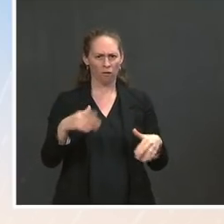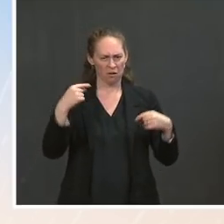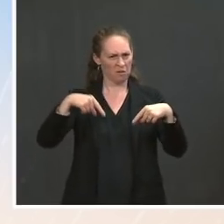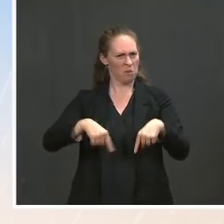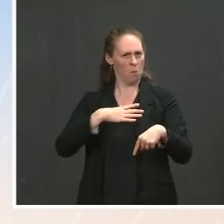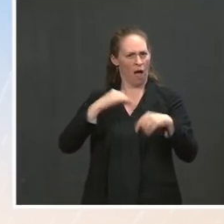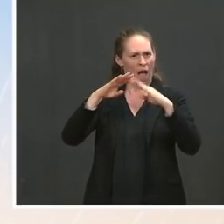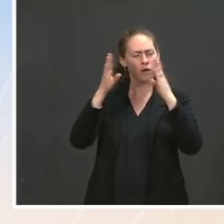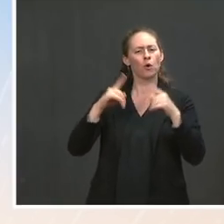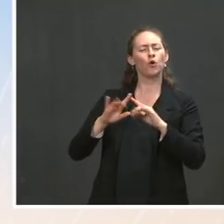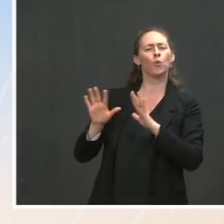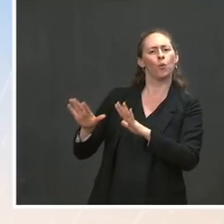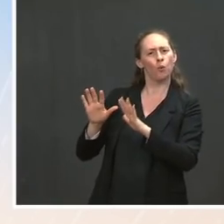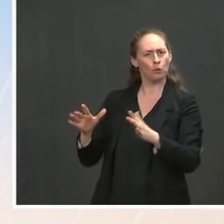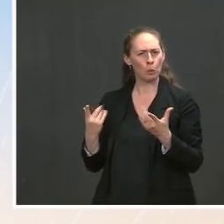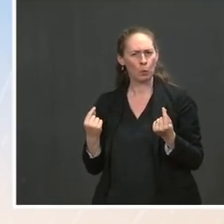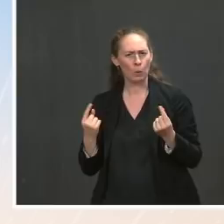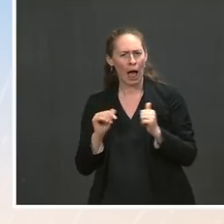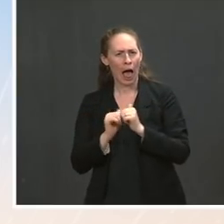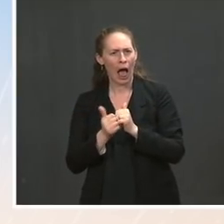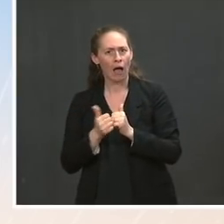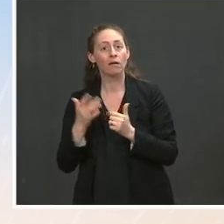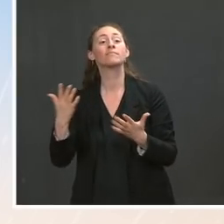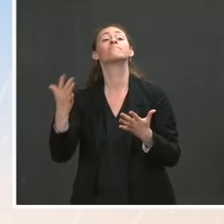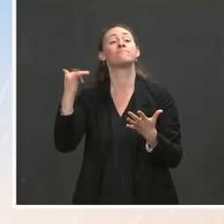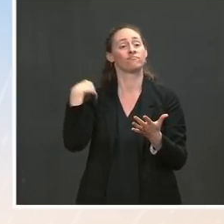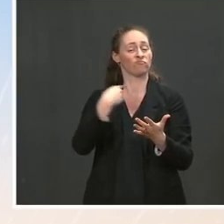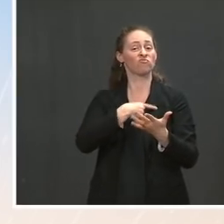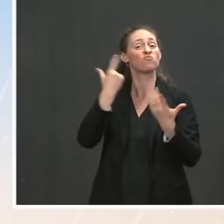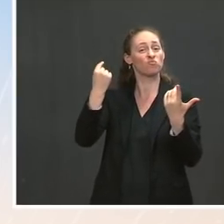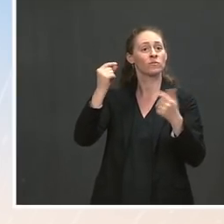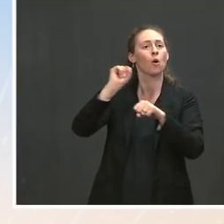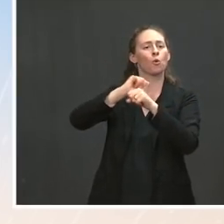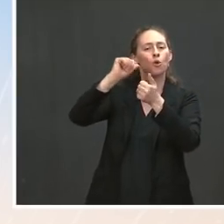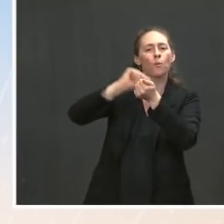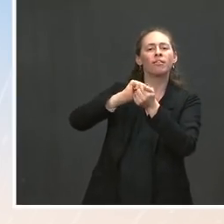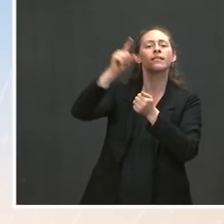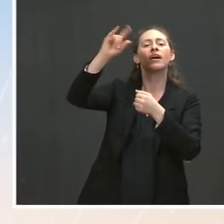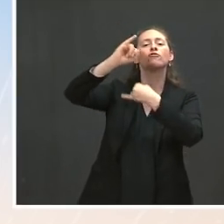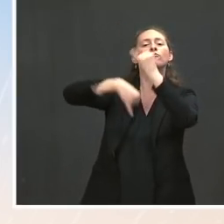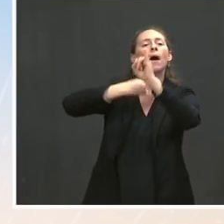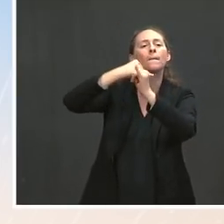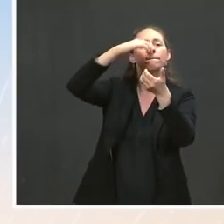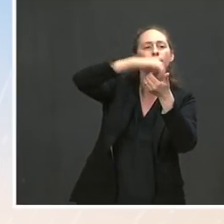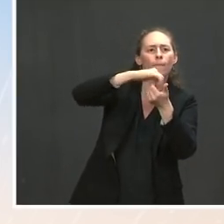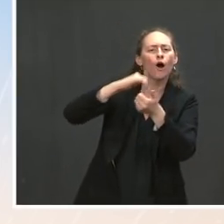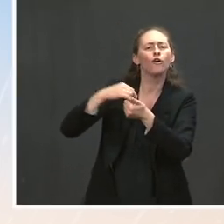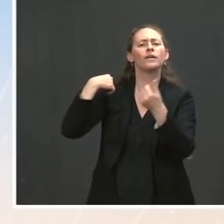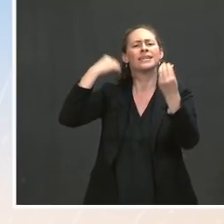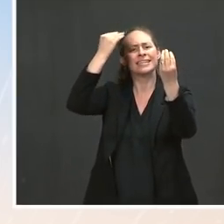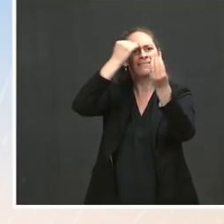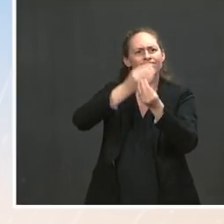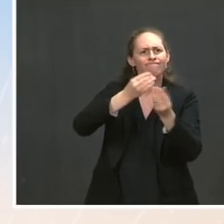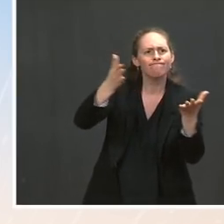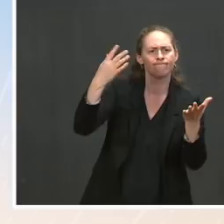Ms. Psaki: Well, we can work with our international partners, obviously, as I conveyed, on how we're going to push back on China's efforts